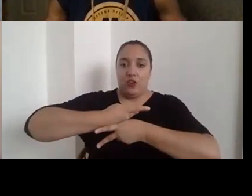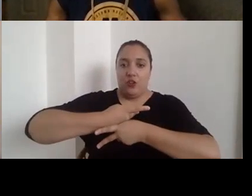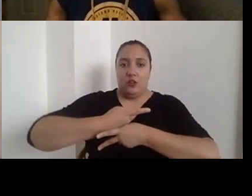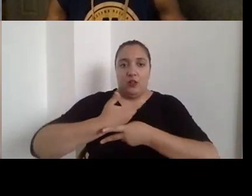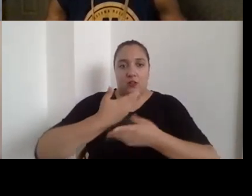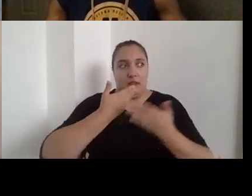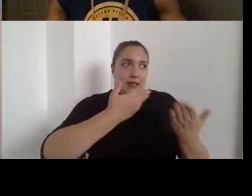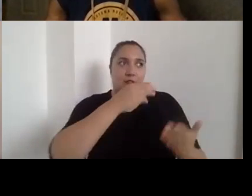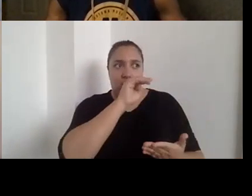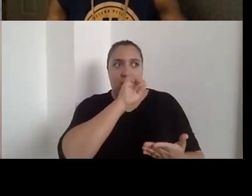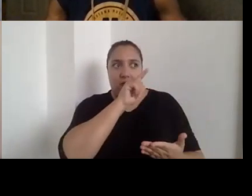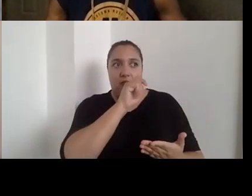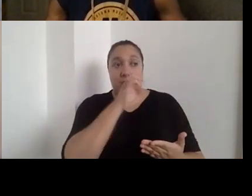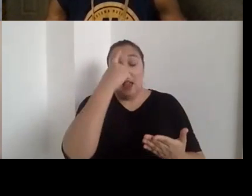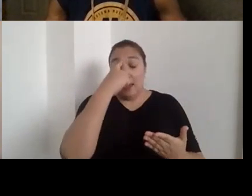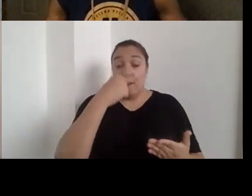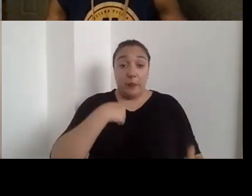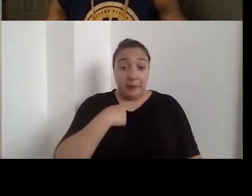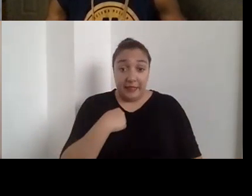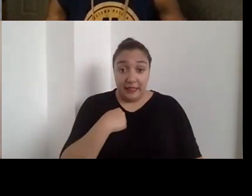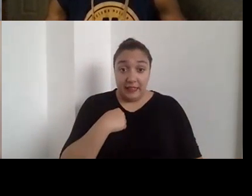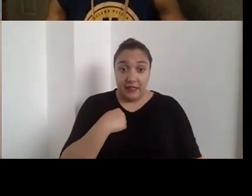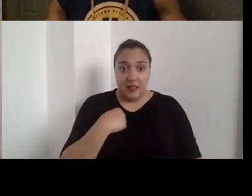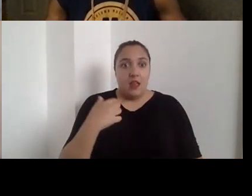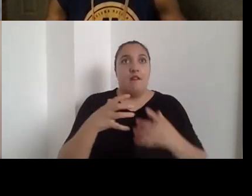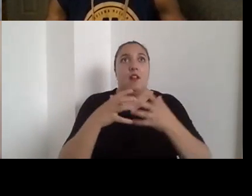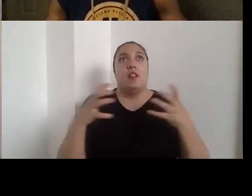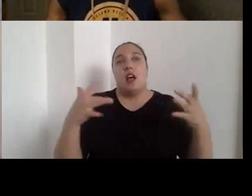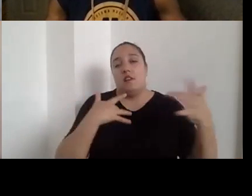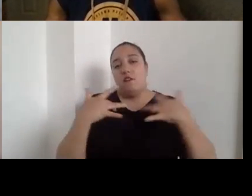For me I know I have a Sh -- ton of anxiety. Routines help me.